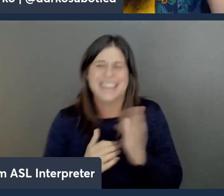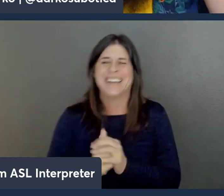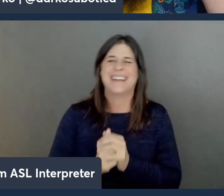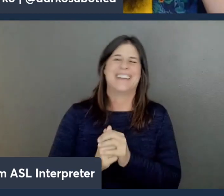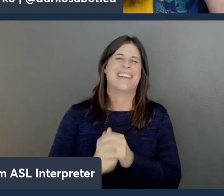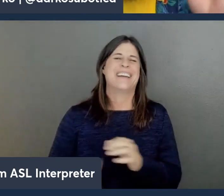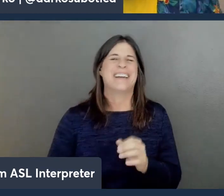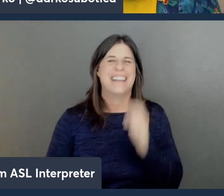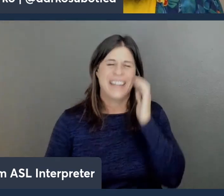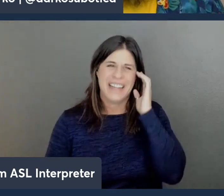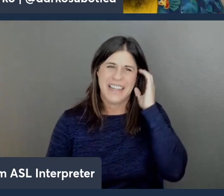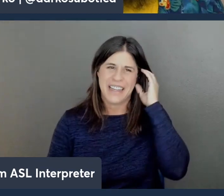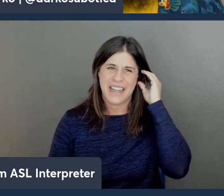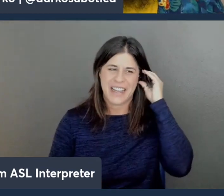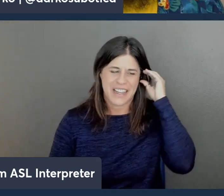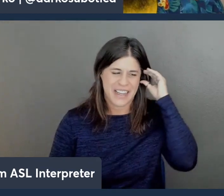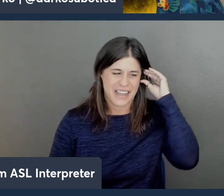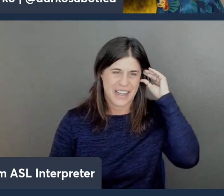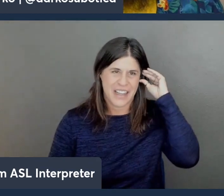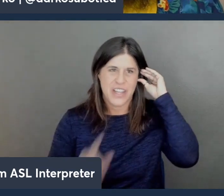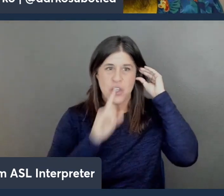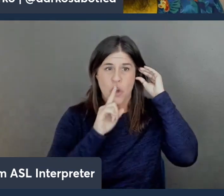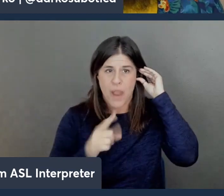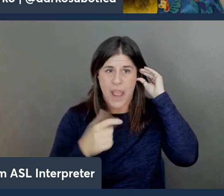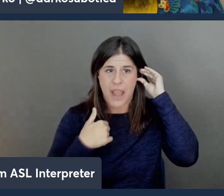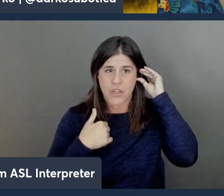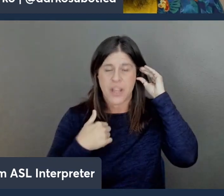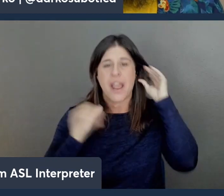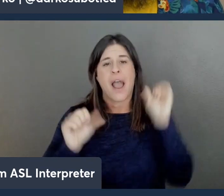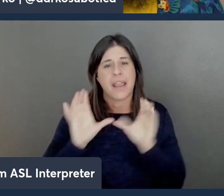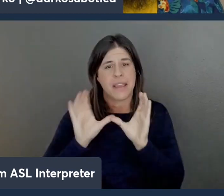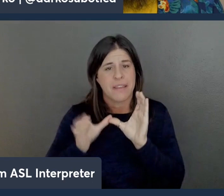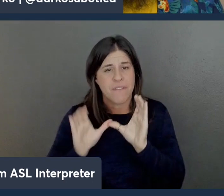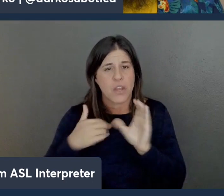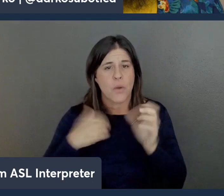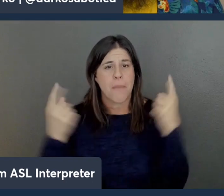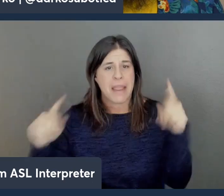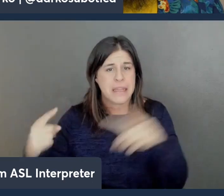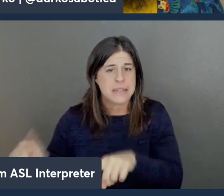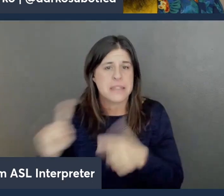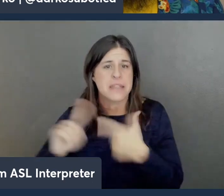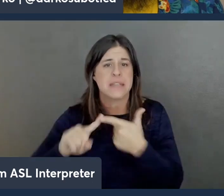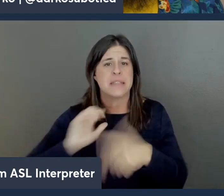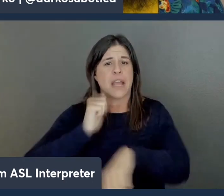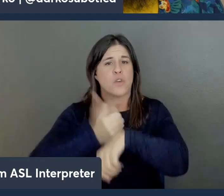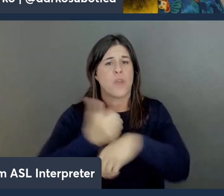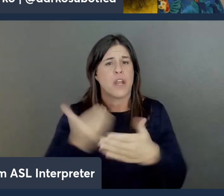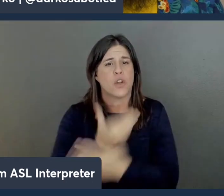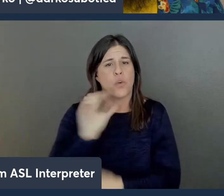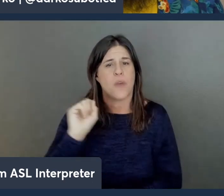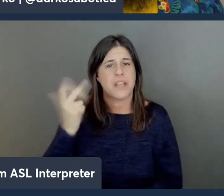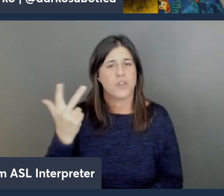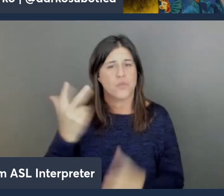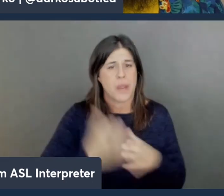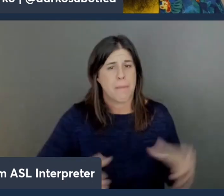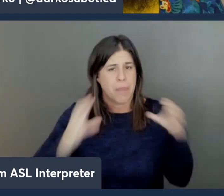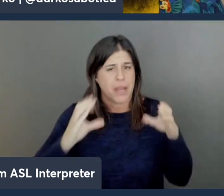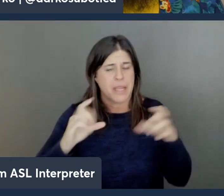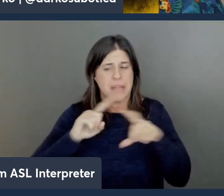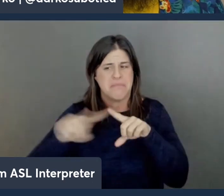So it's actual, I can configure my instances, I can create a new S3 bucket, to do things like that. And as you said,